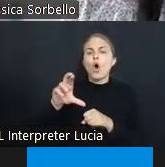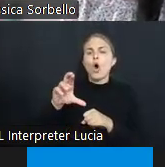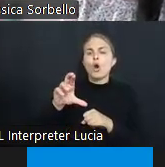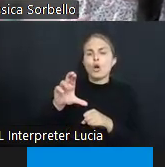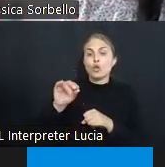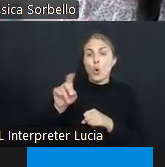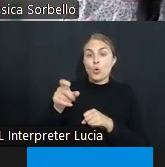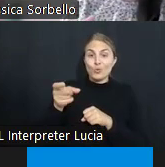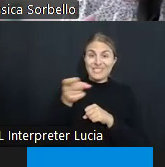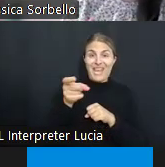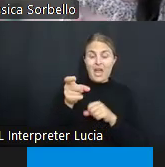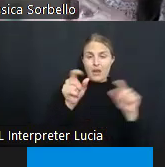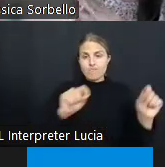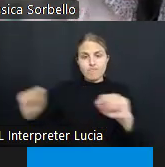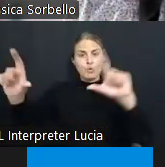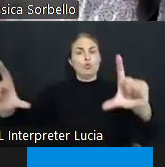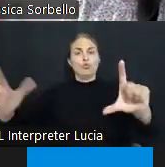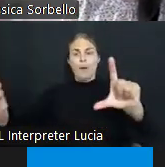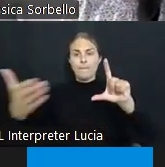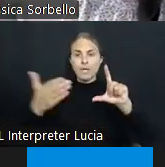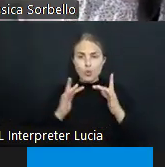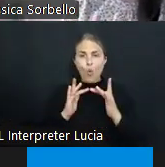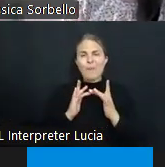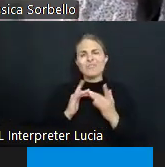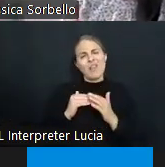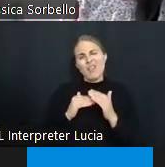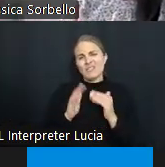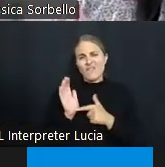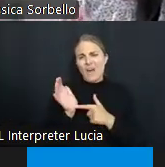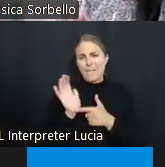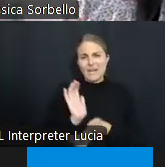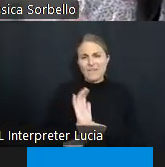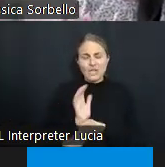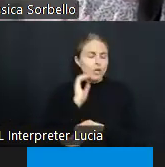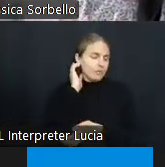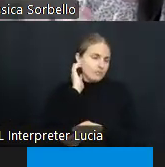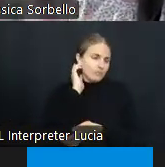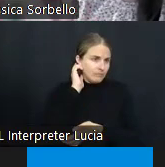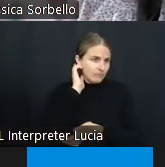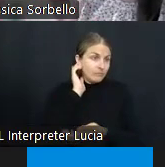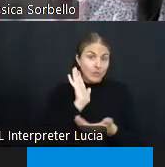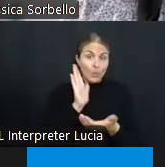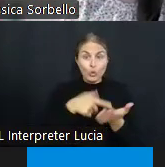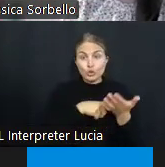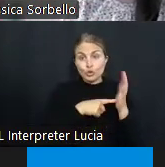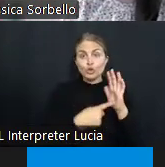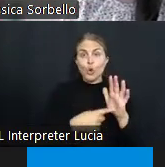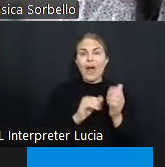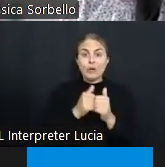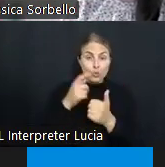demonstrates how to recognize an overdose and how to respond to it using naloxone. You know , this is really important